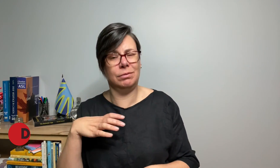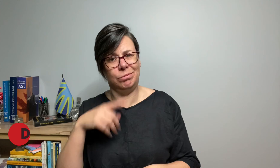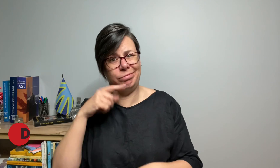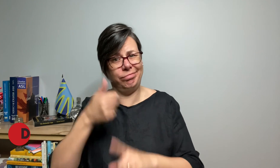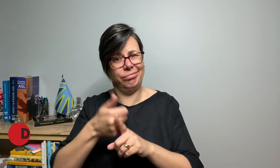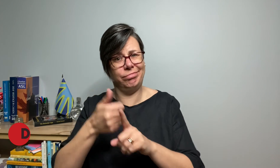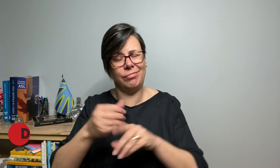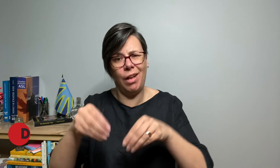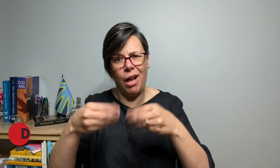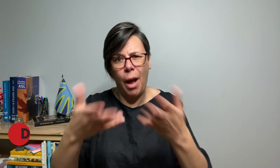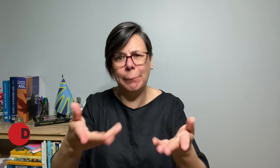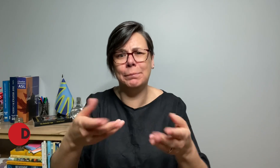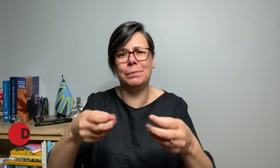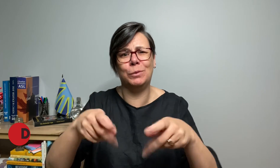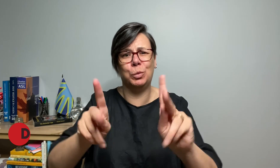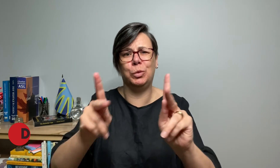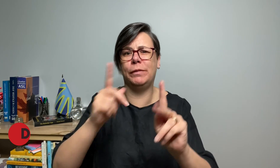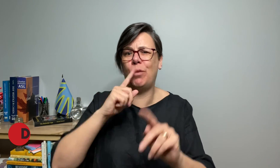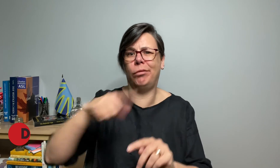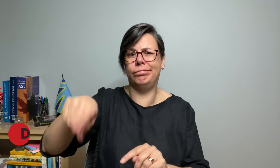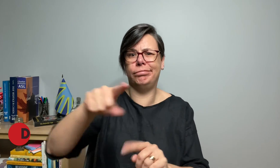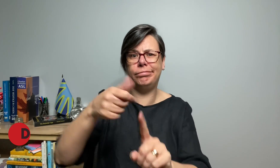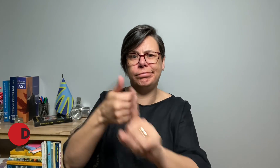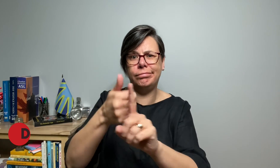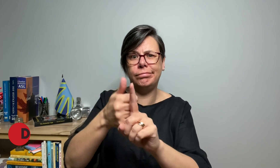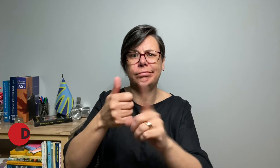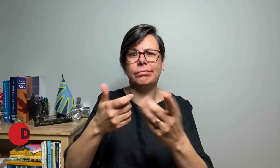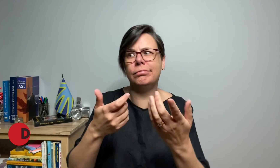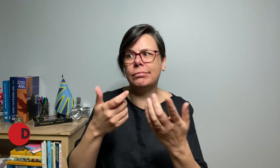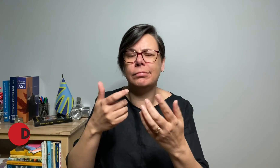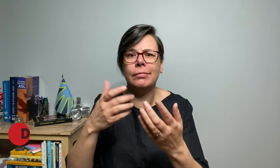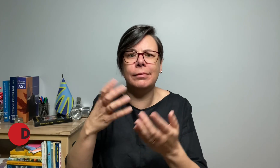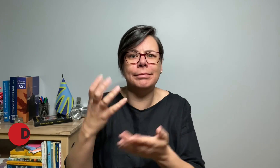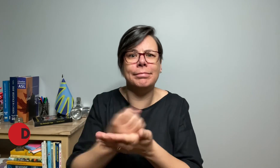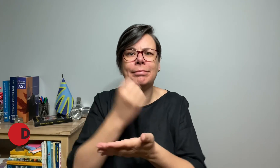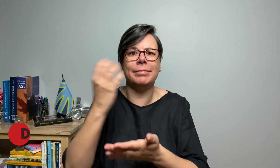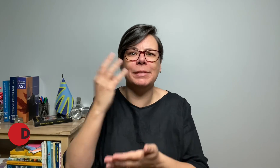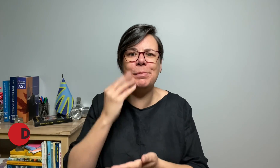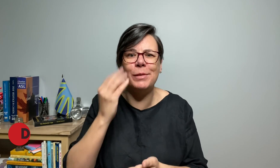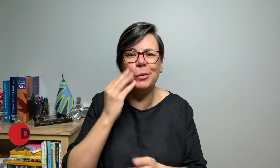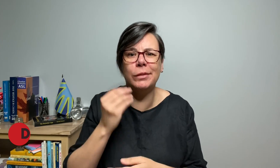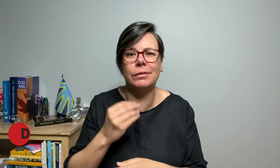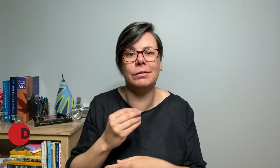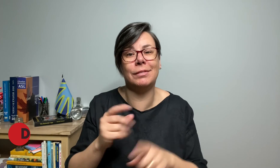offering them an opportunity to make a difference for themselves